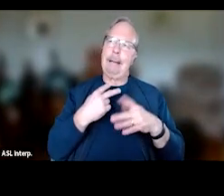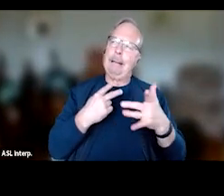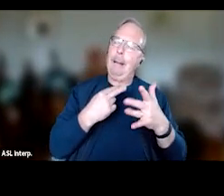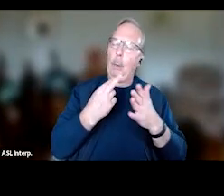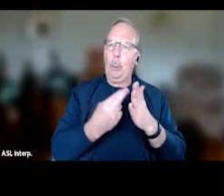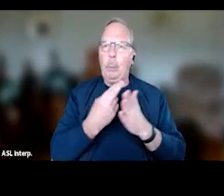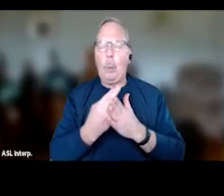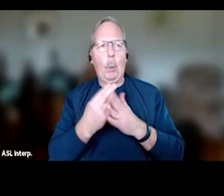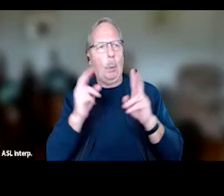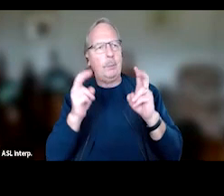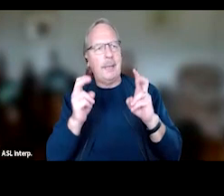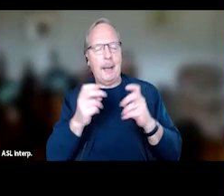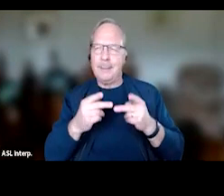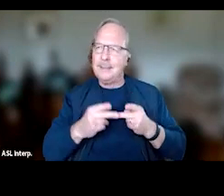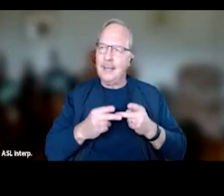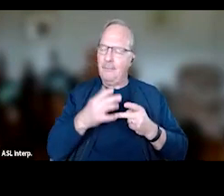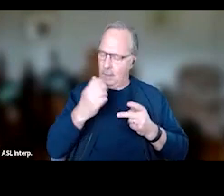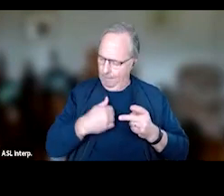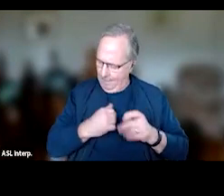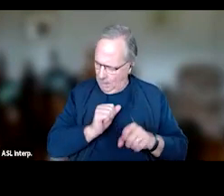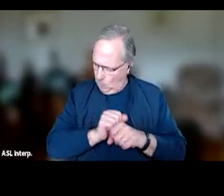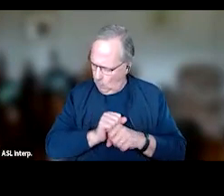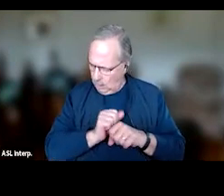and forget that their work is to be of service to the community